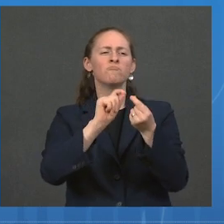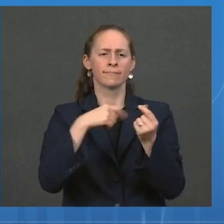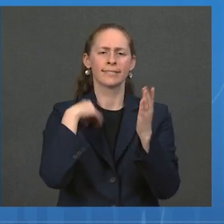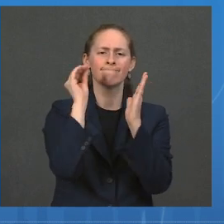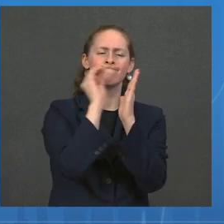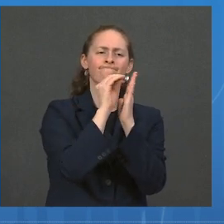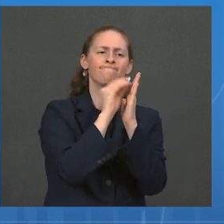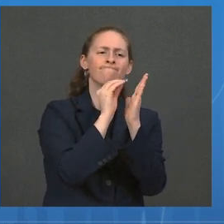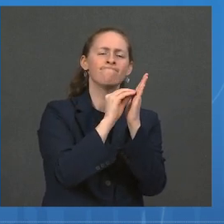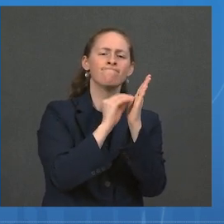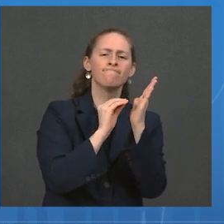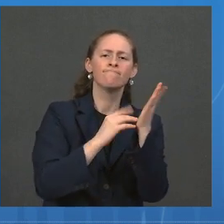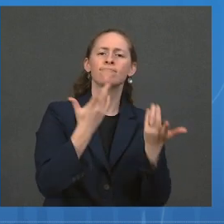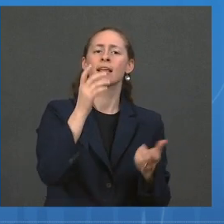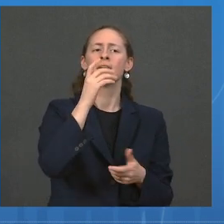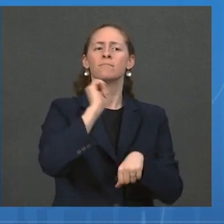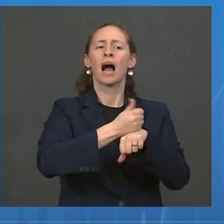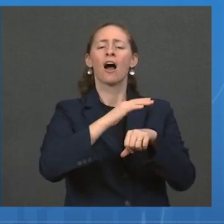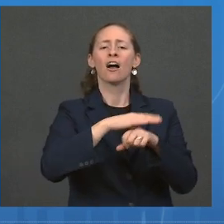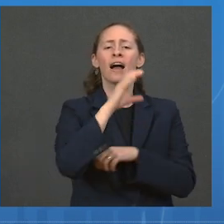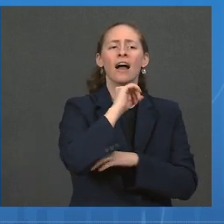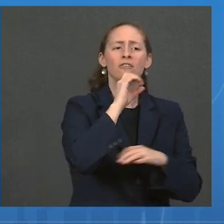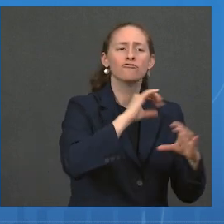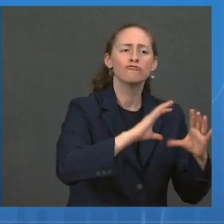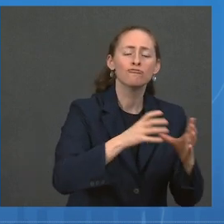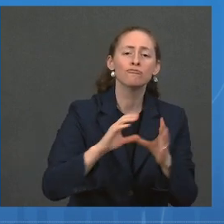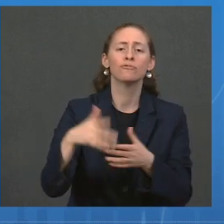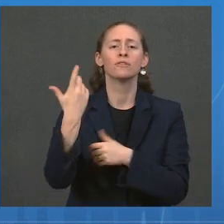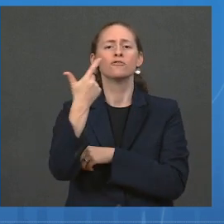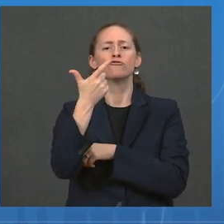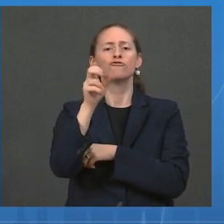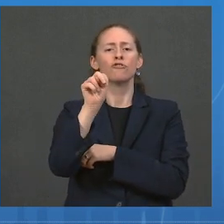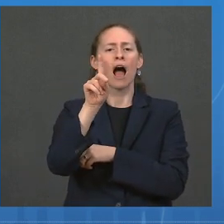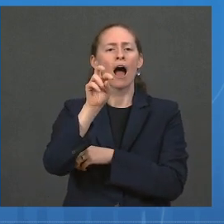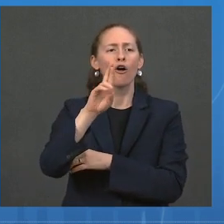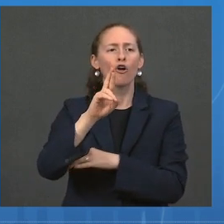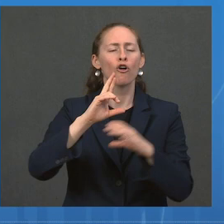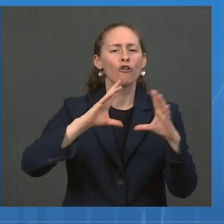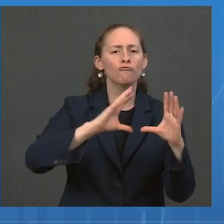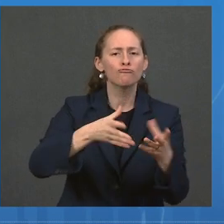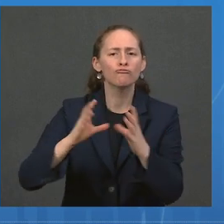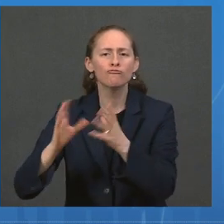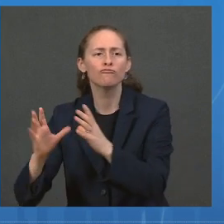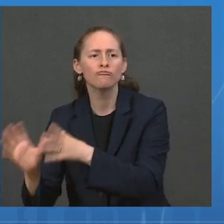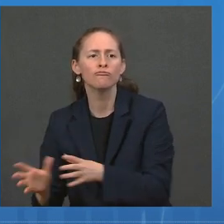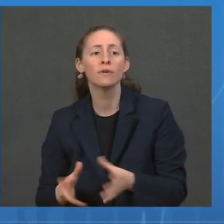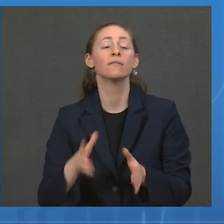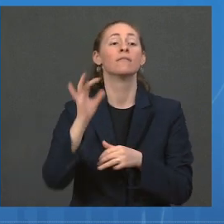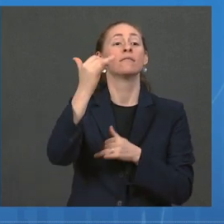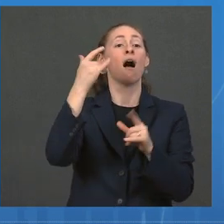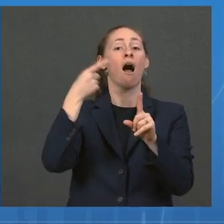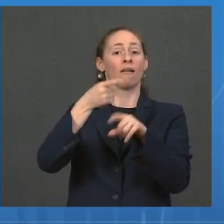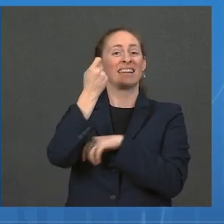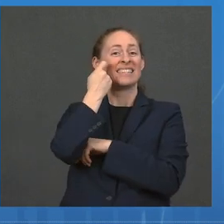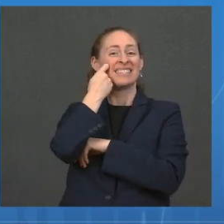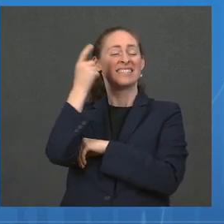And most of the data is available at the county level. Recently, CDC added new data on our COVID Data Tracker